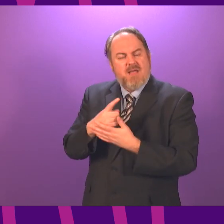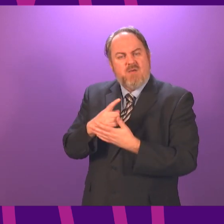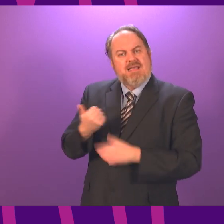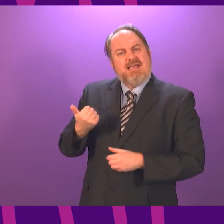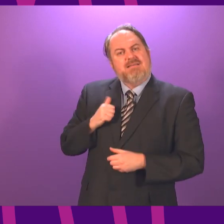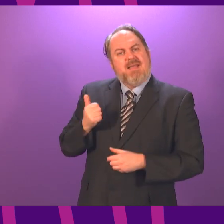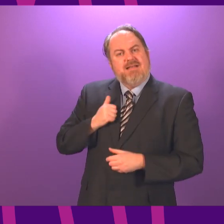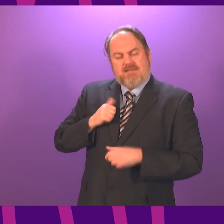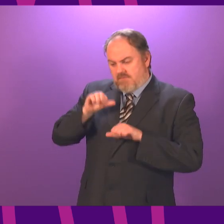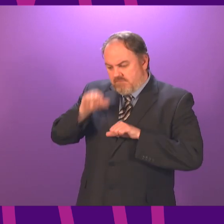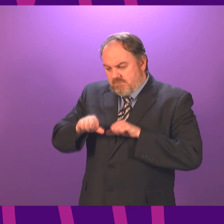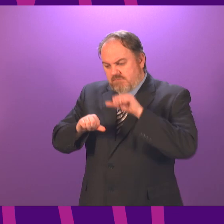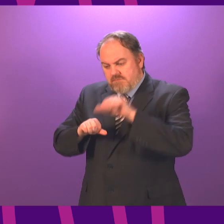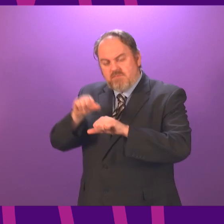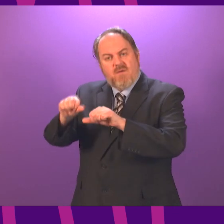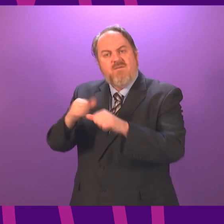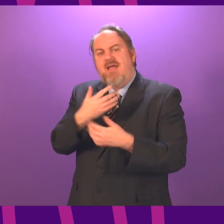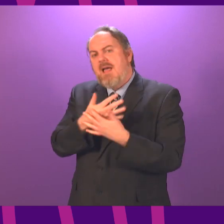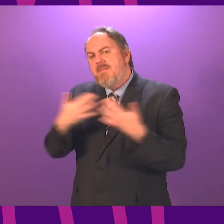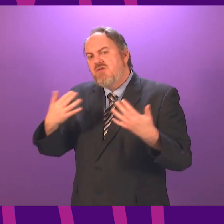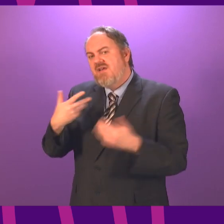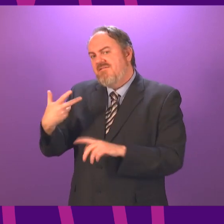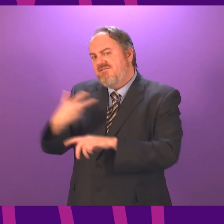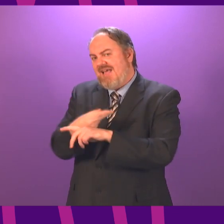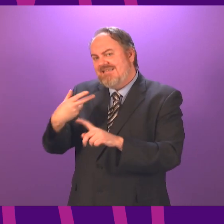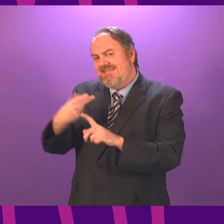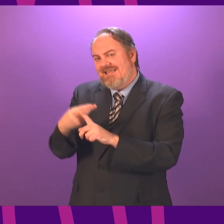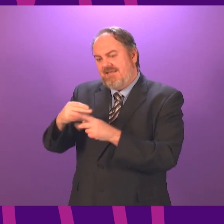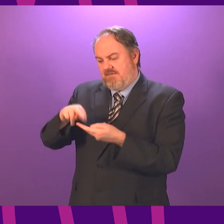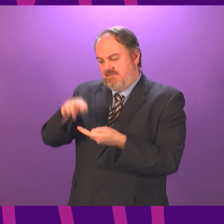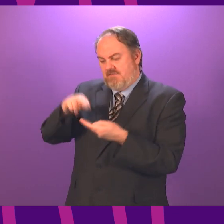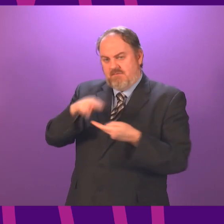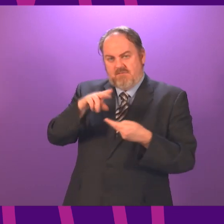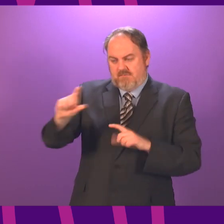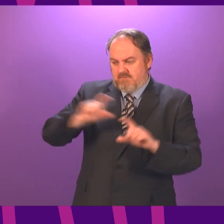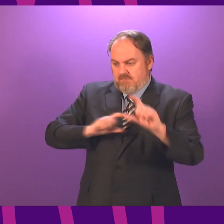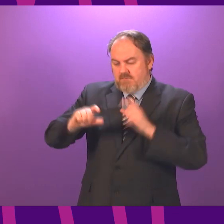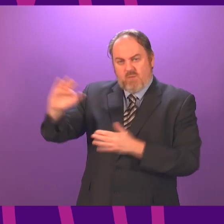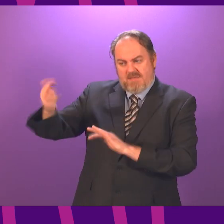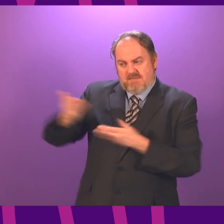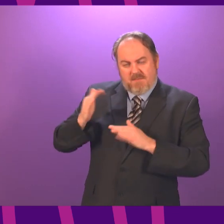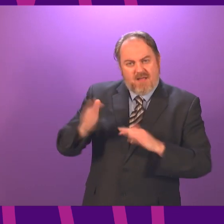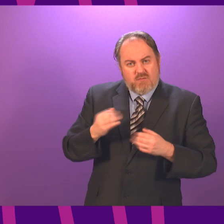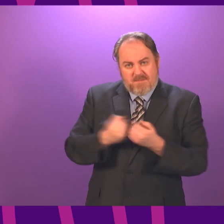of the vaccine supply as the roll-out continues, so that we can ensure that people not only